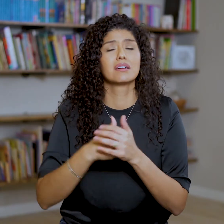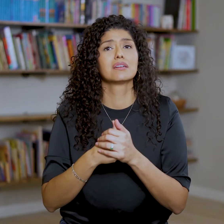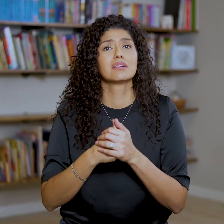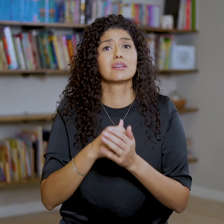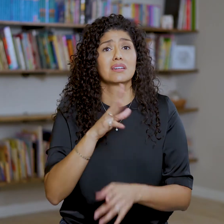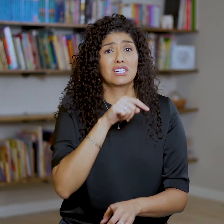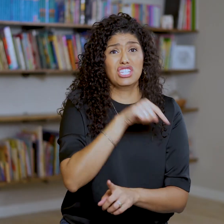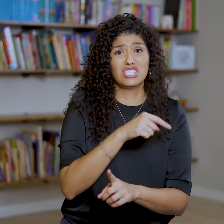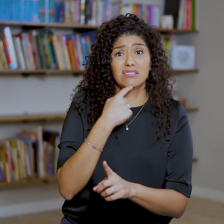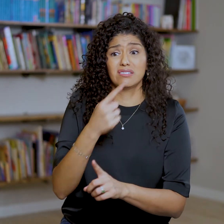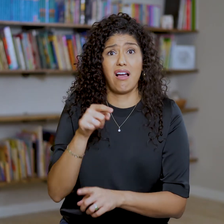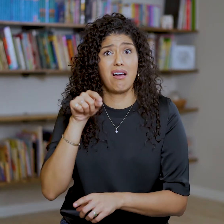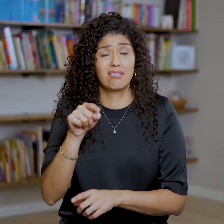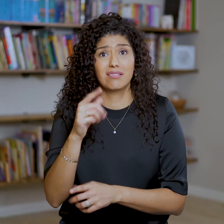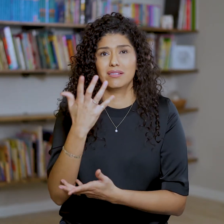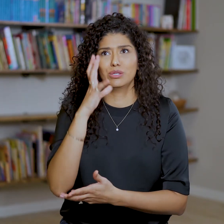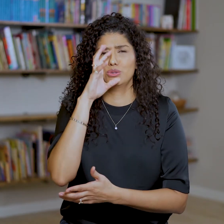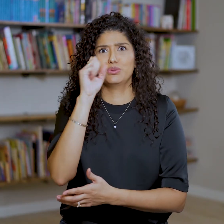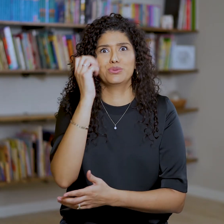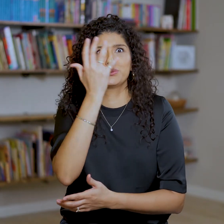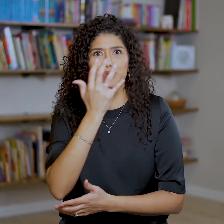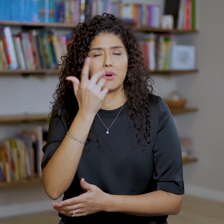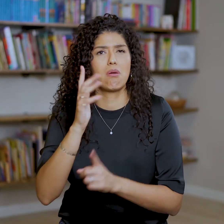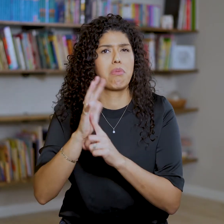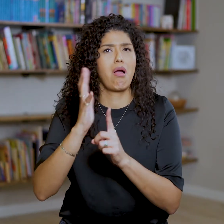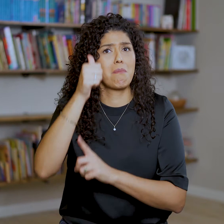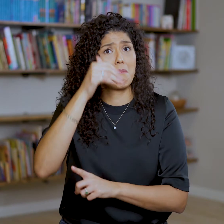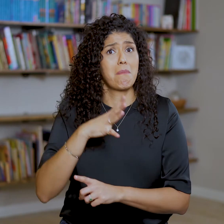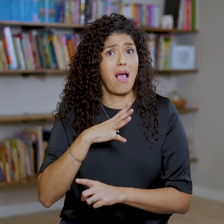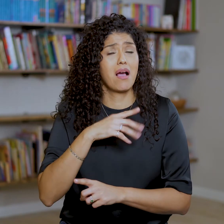She lets this attractive, sought-after man